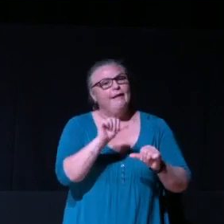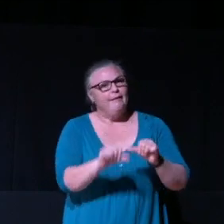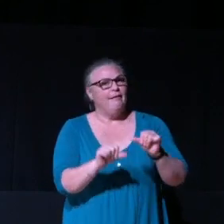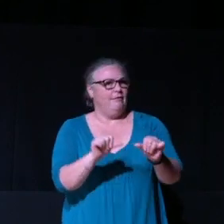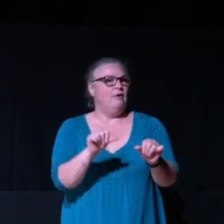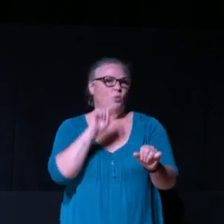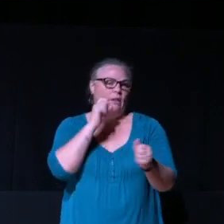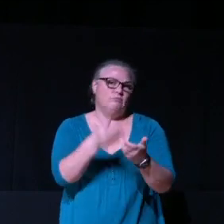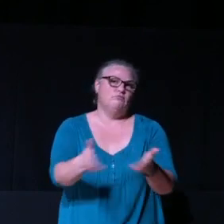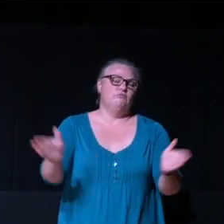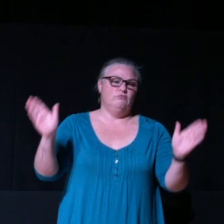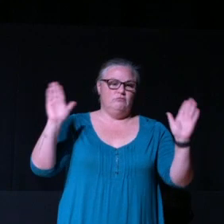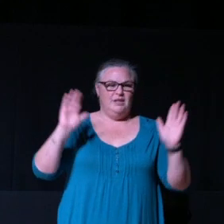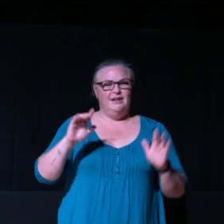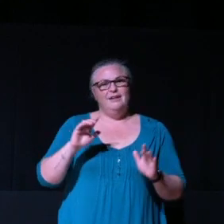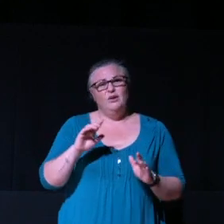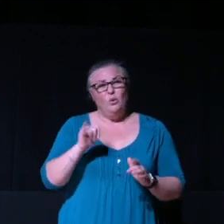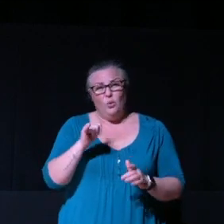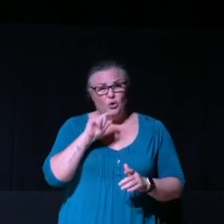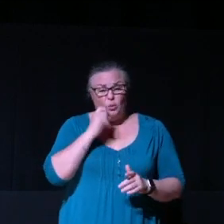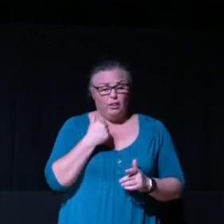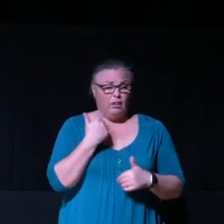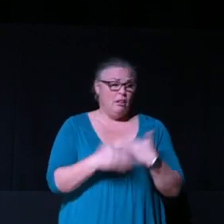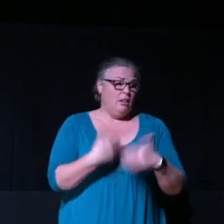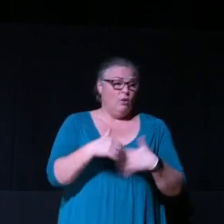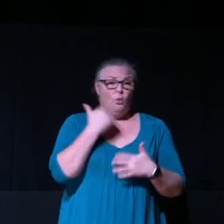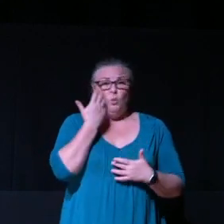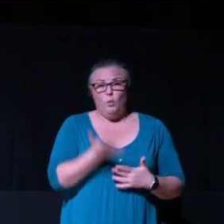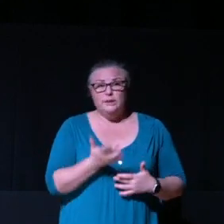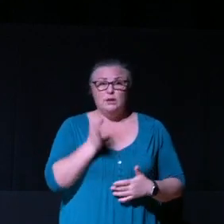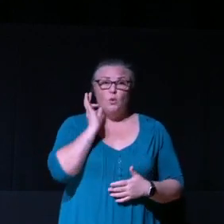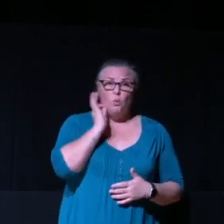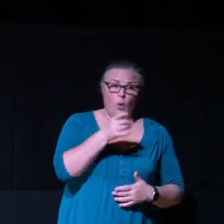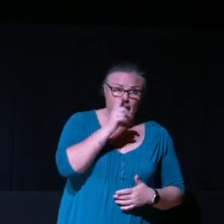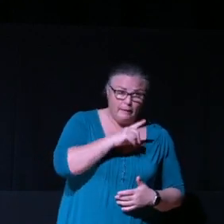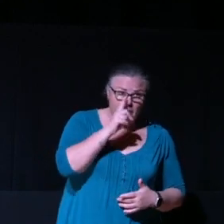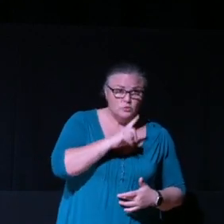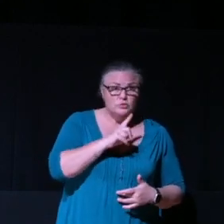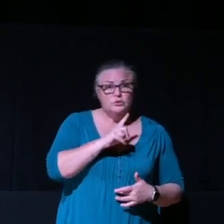kind of like straight type of stories as well. I do feel like it's sort of,